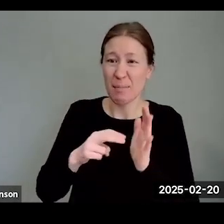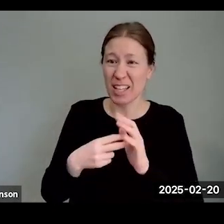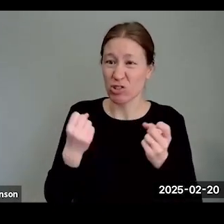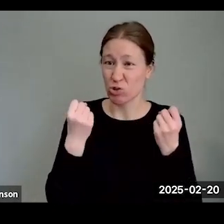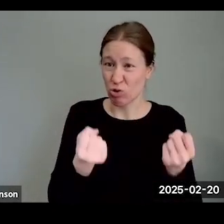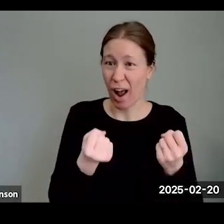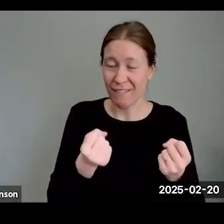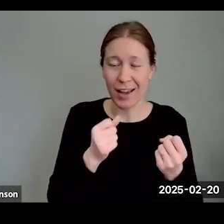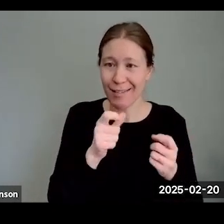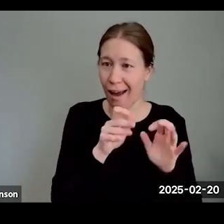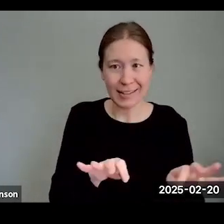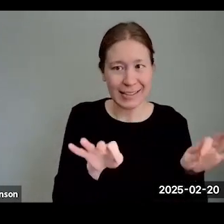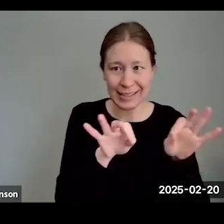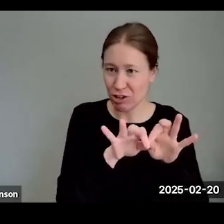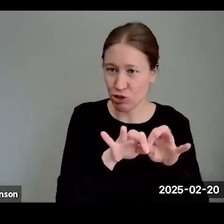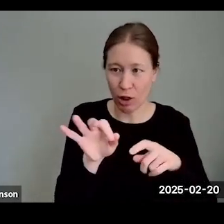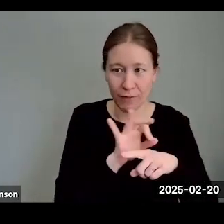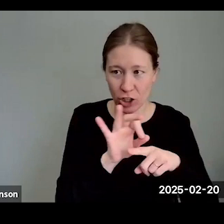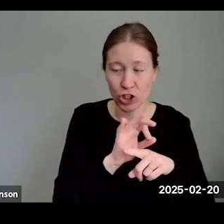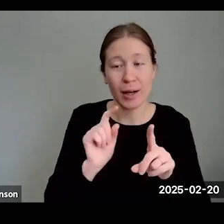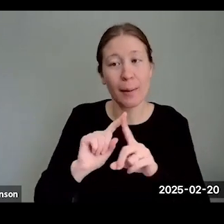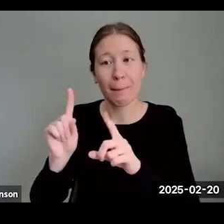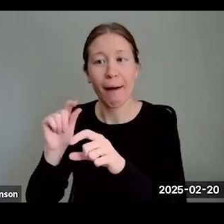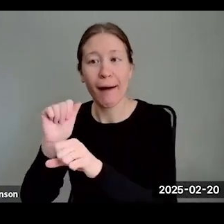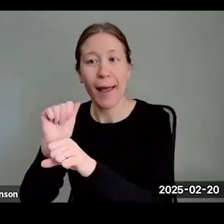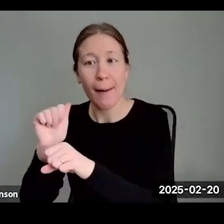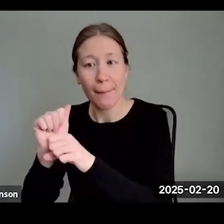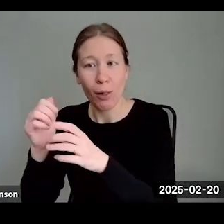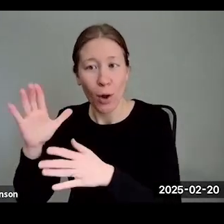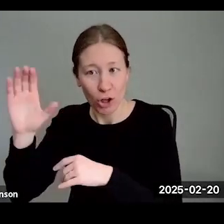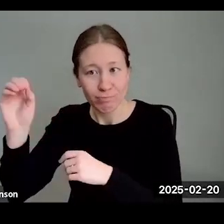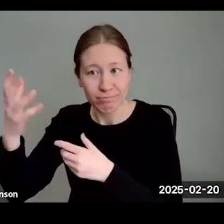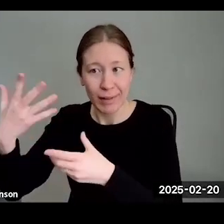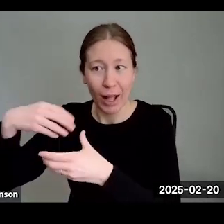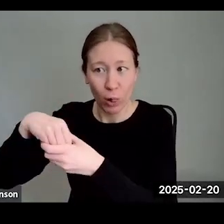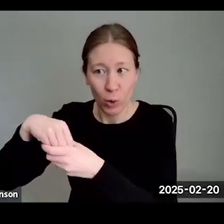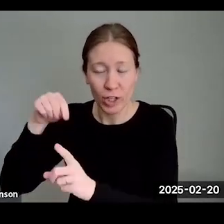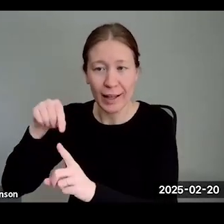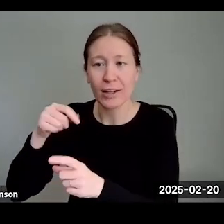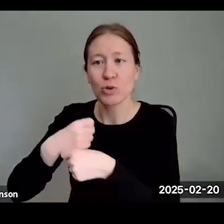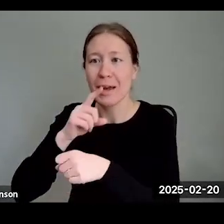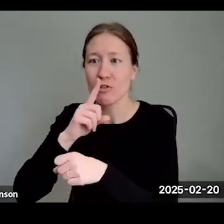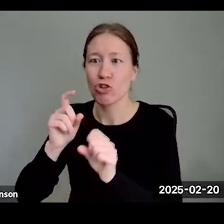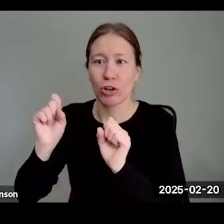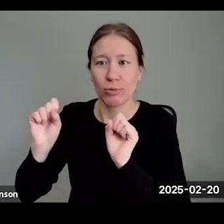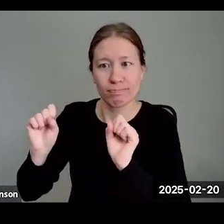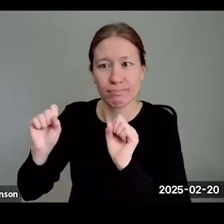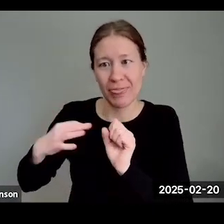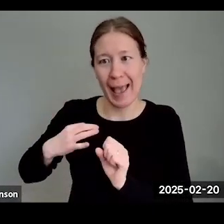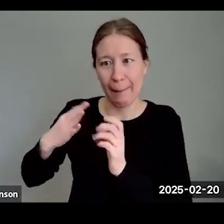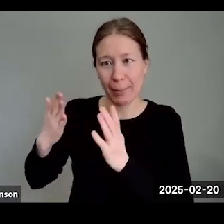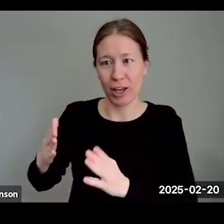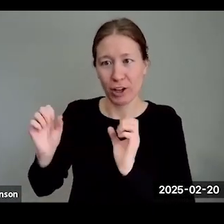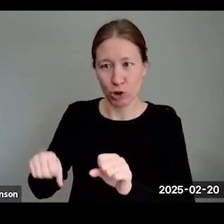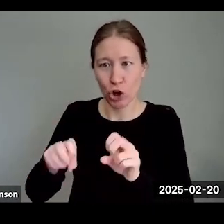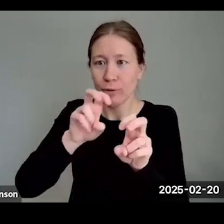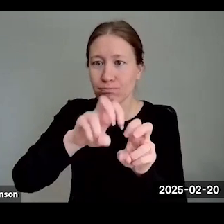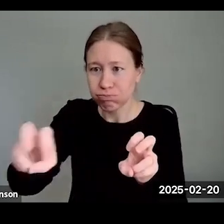but the employer included the requirement to ensure applicants were able to get to multiple work sites, throughout the day, across campus.